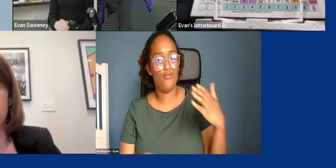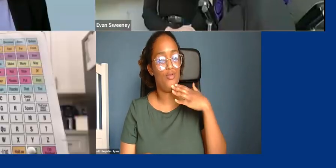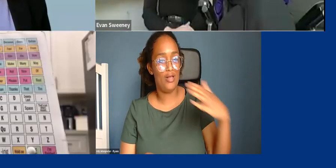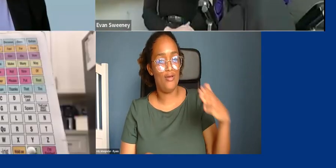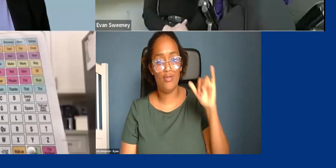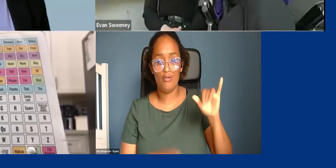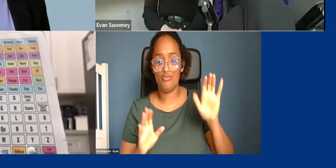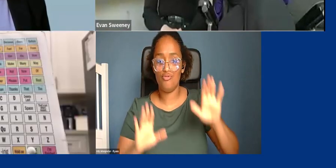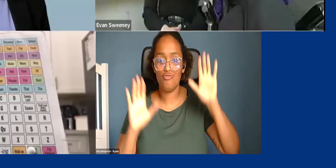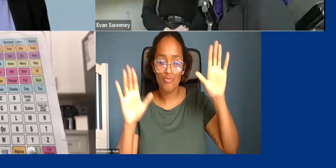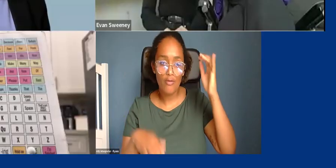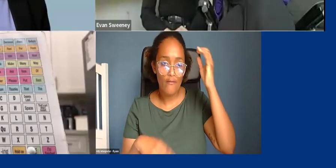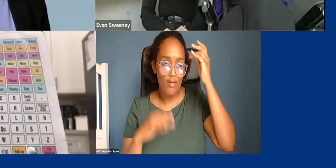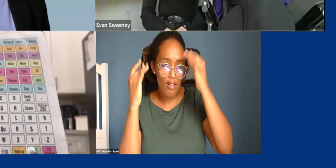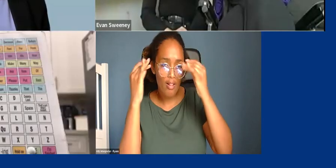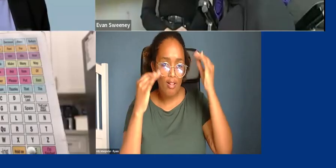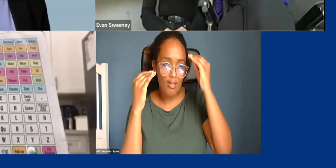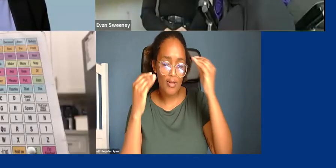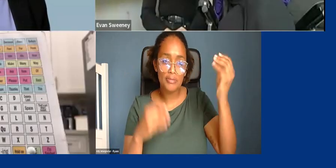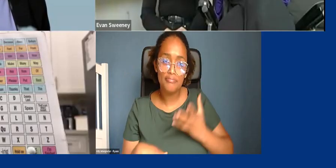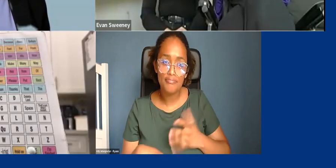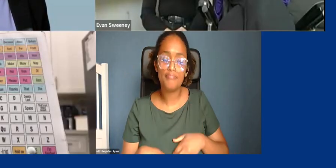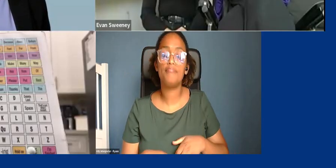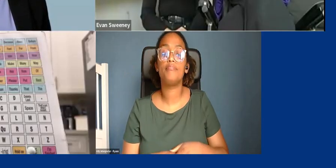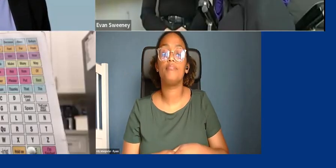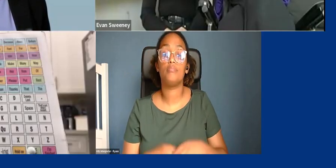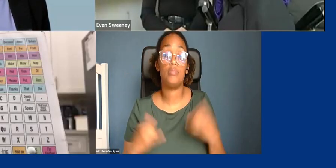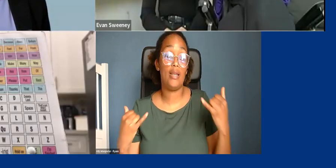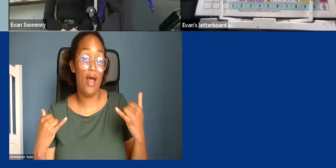And I'm going to now toss it back to